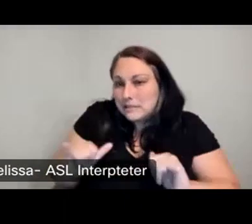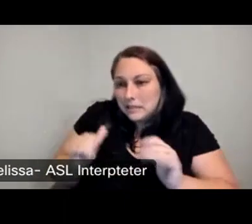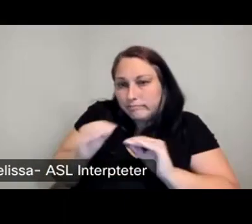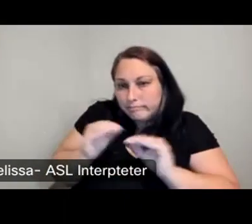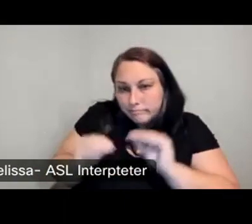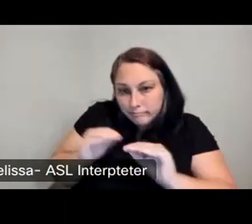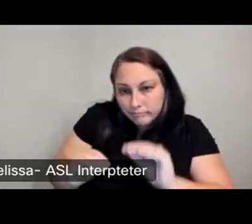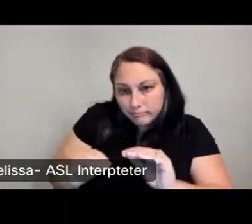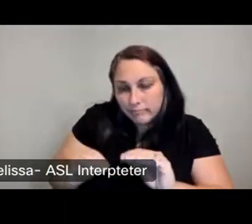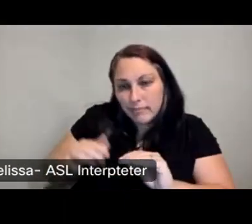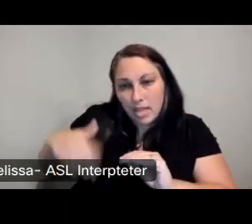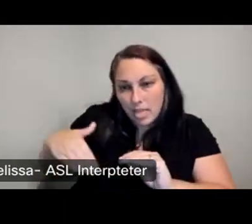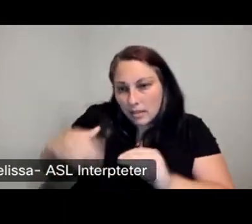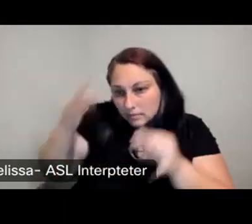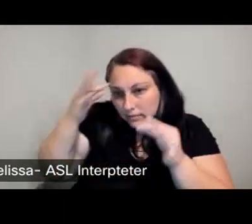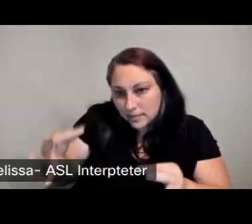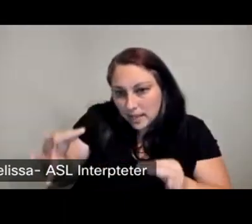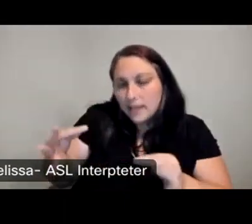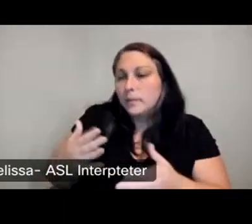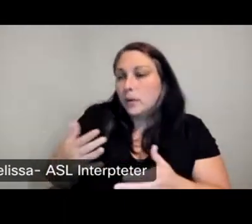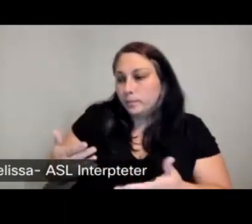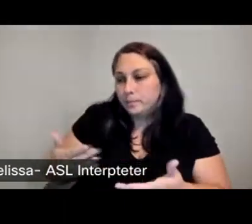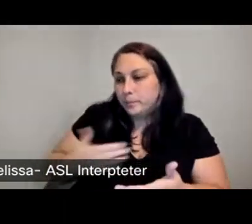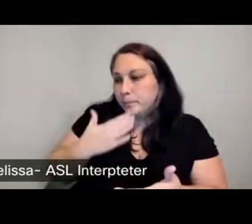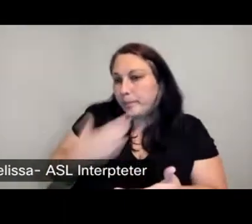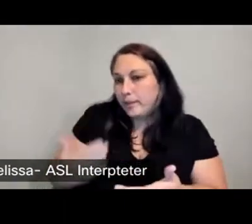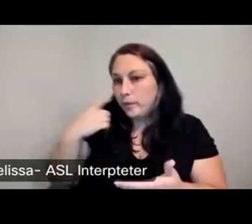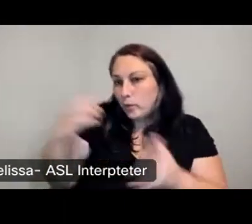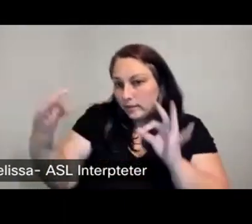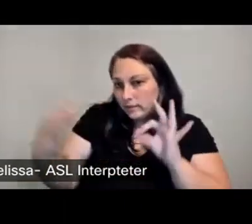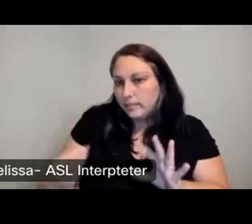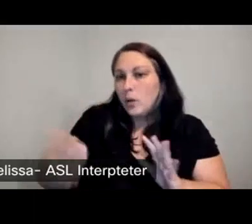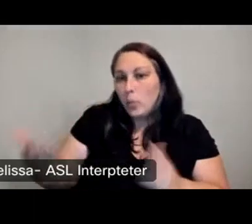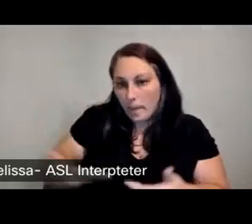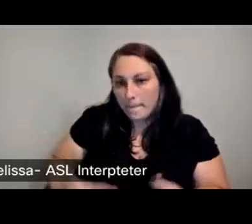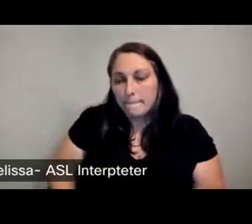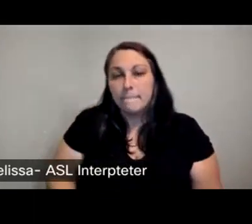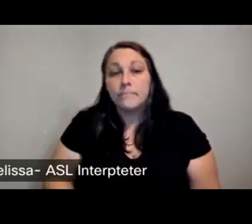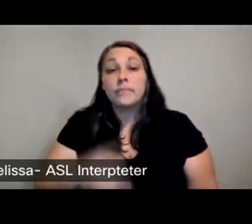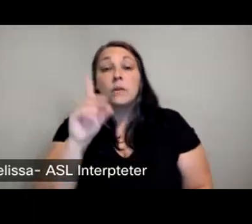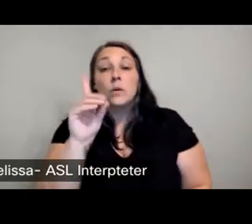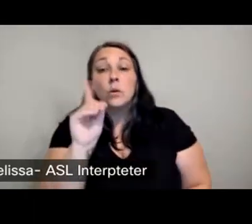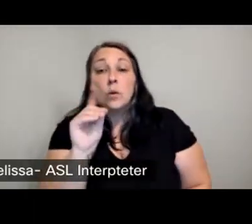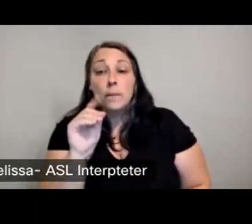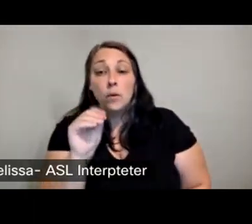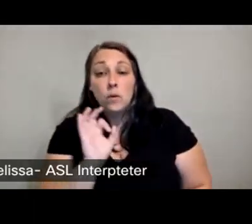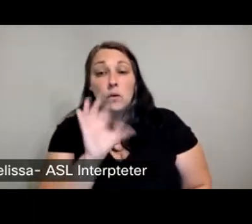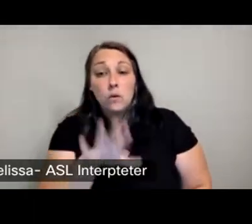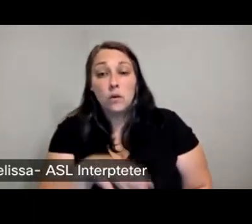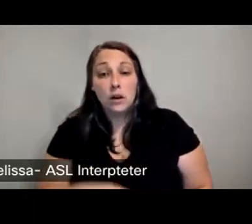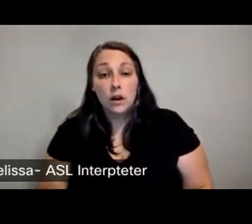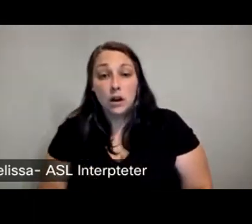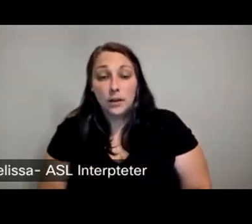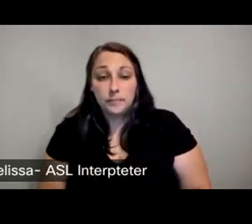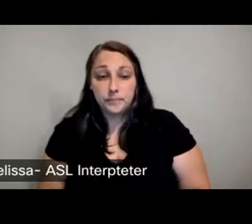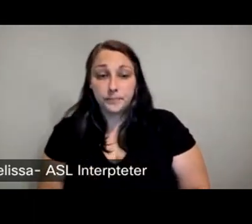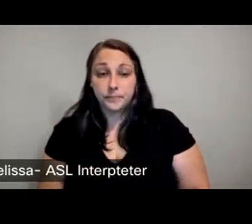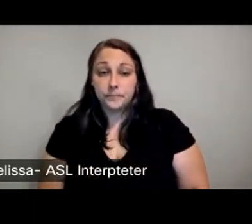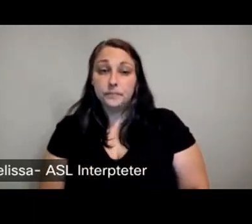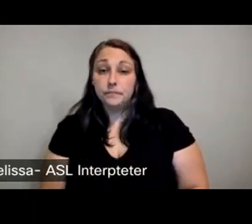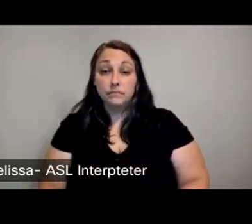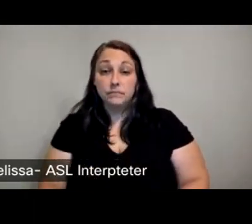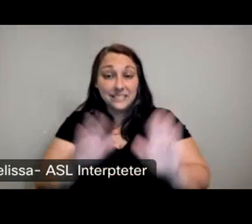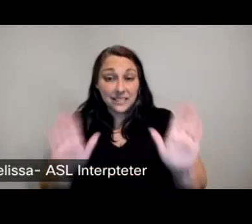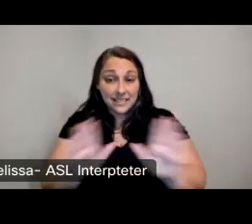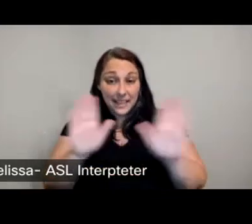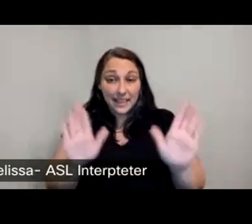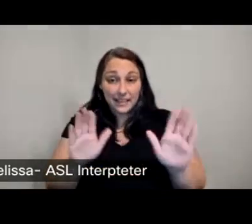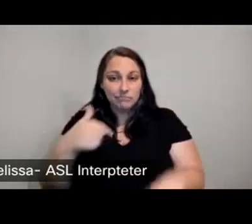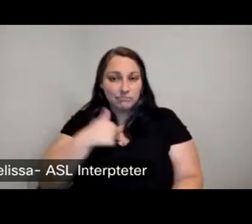also one more one more one more uh during Sundays um when me and my co-workers Drive the Bus and we